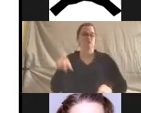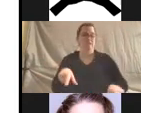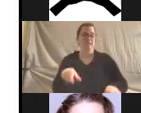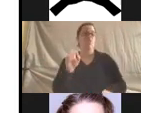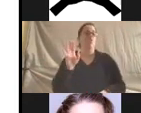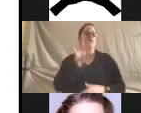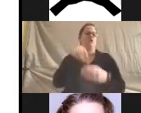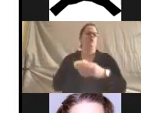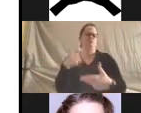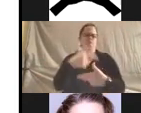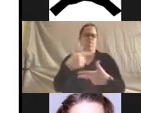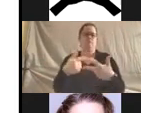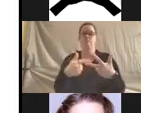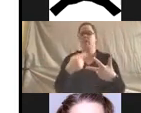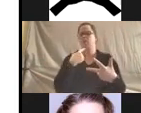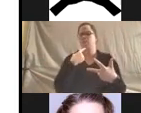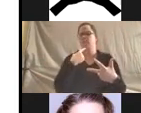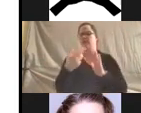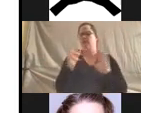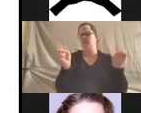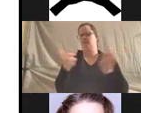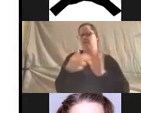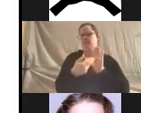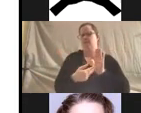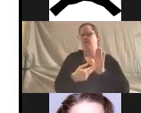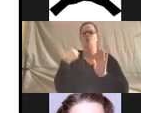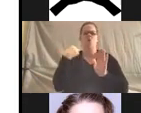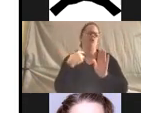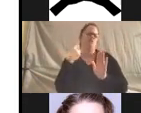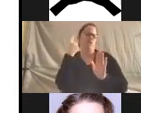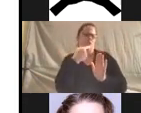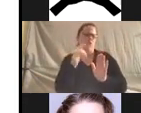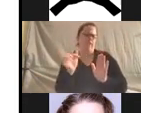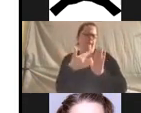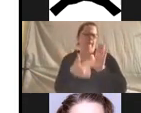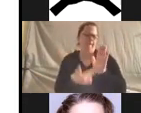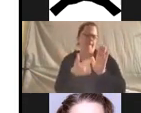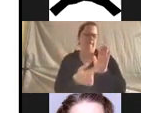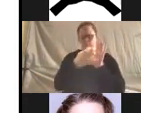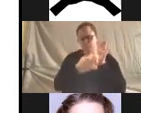I could say in the rulemaking, here's what this would look like if the agency were actually doing it.